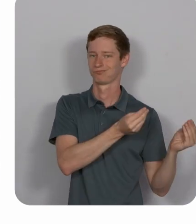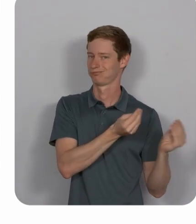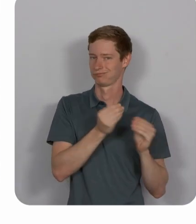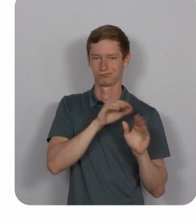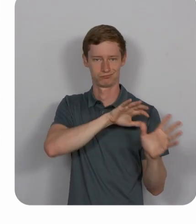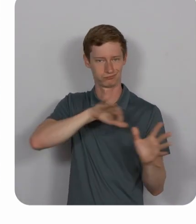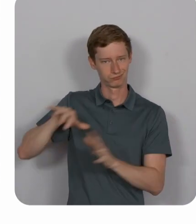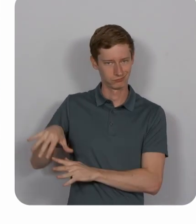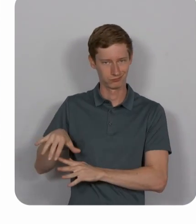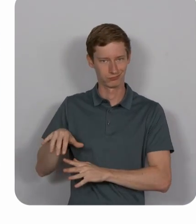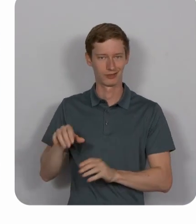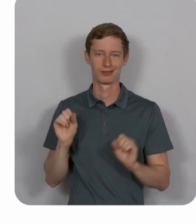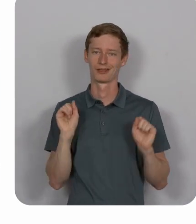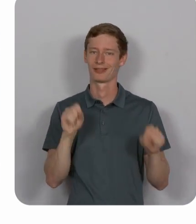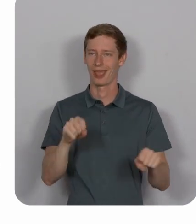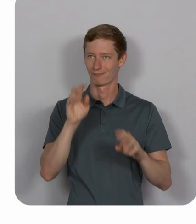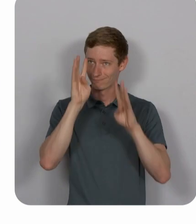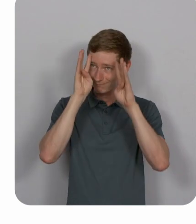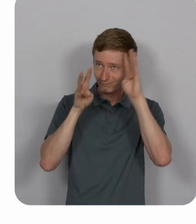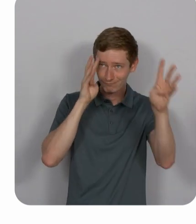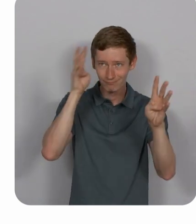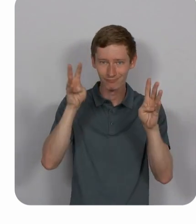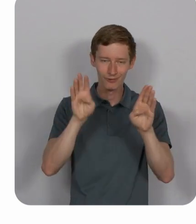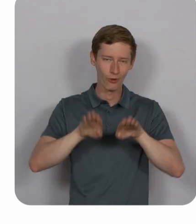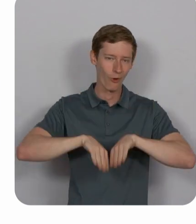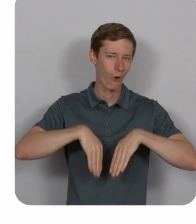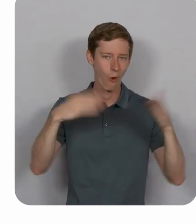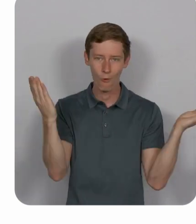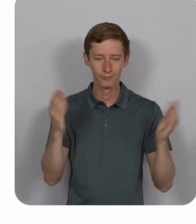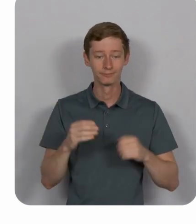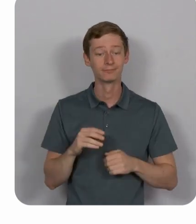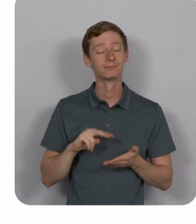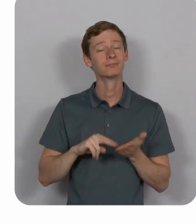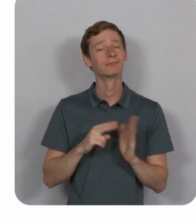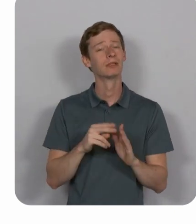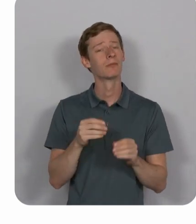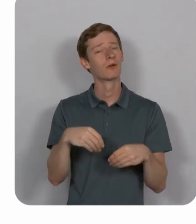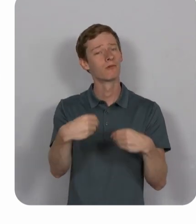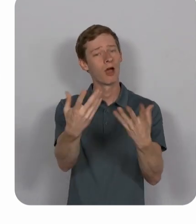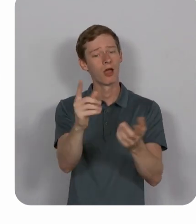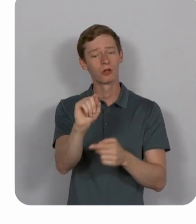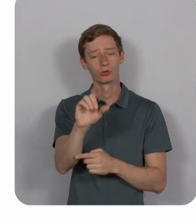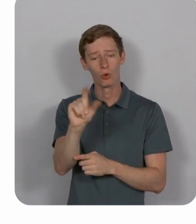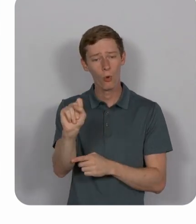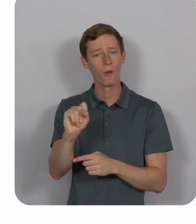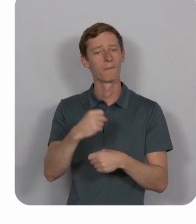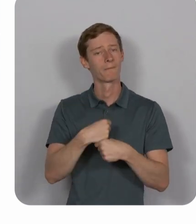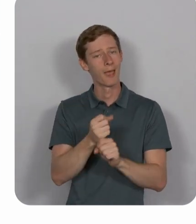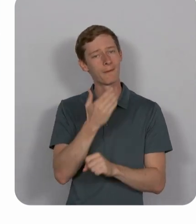Our goal here is to give you the tools you need to build better AR experiences on mobile.